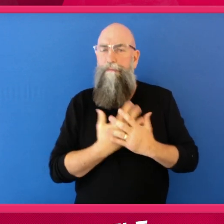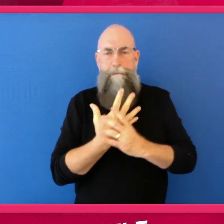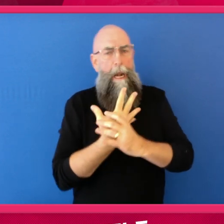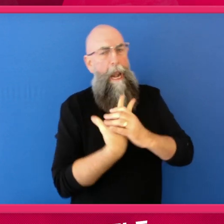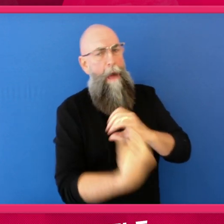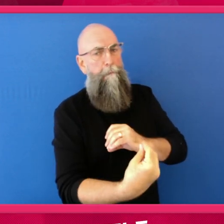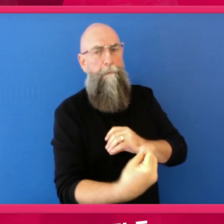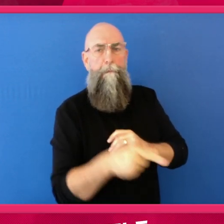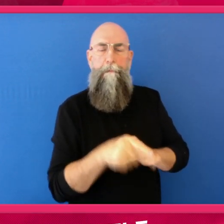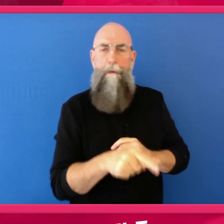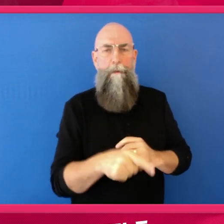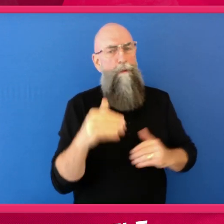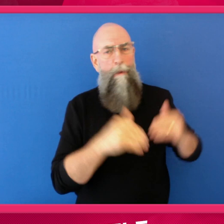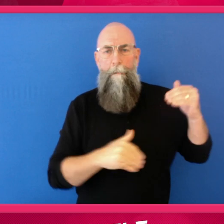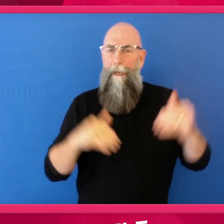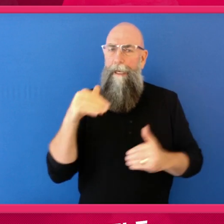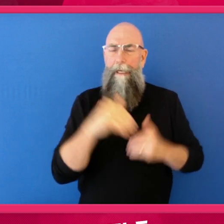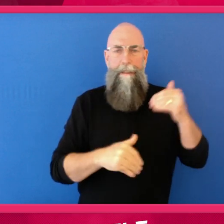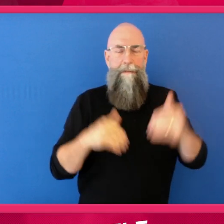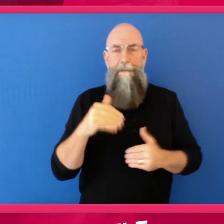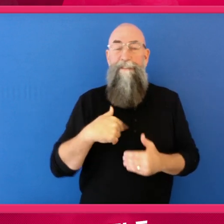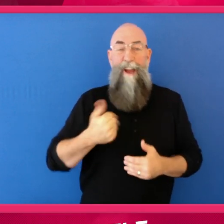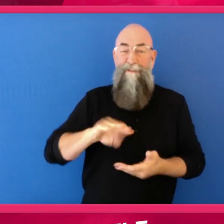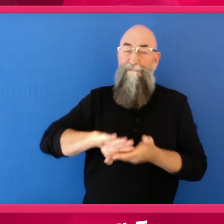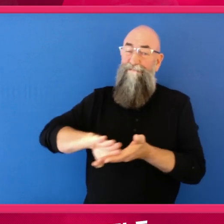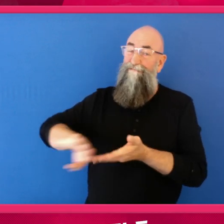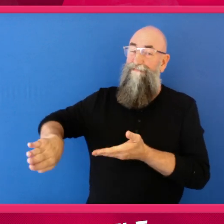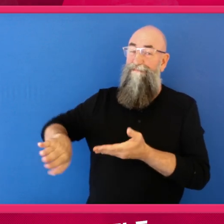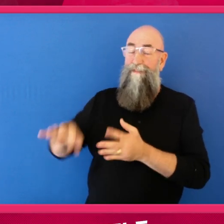because the time commitment in swimming is massive. And the time commitment in eSports,